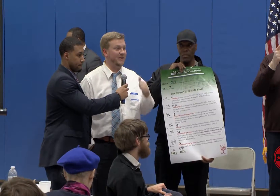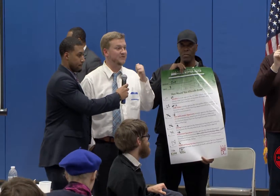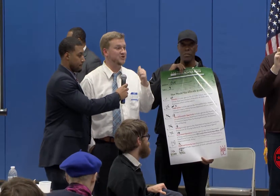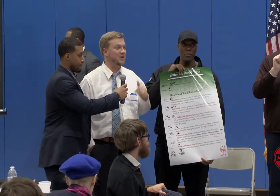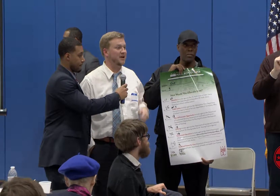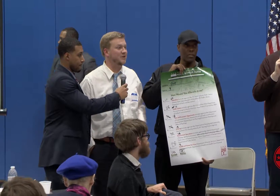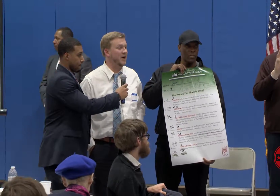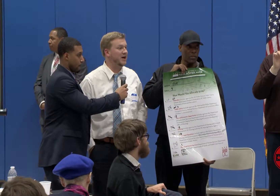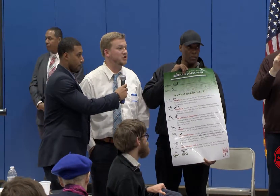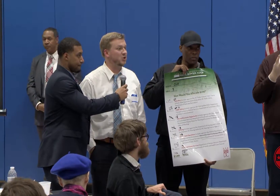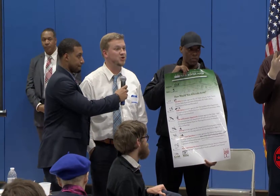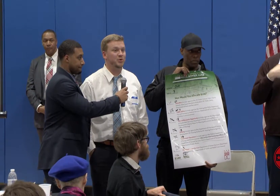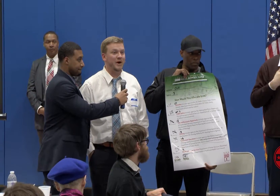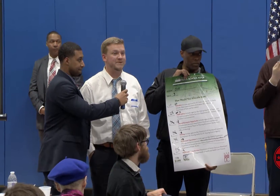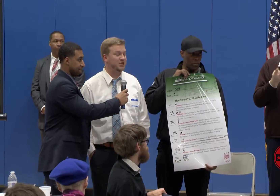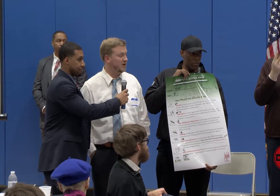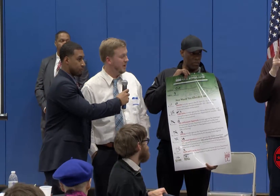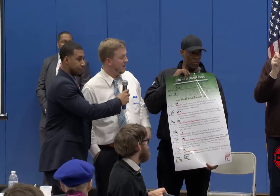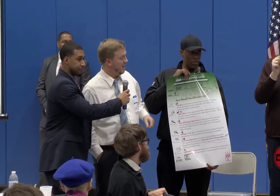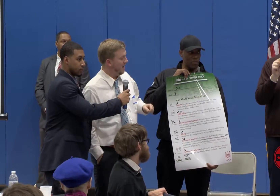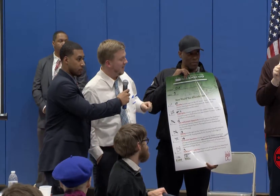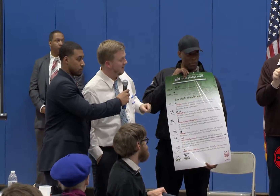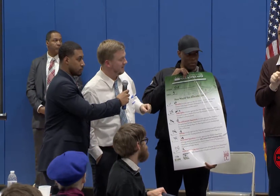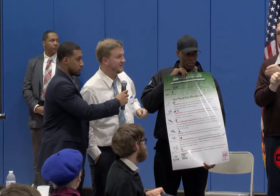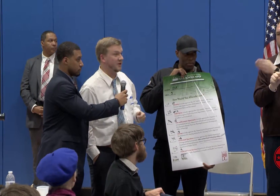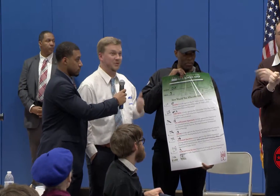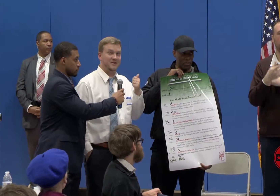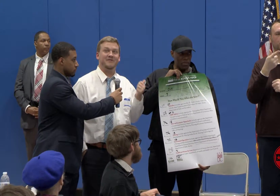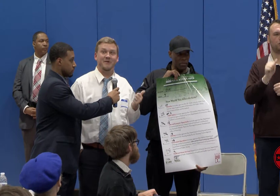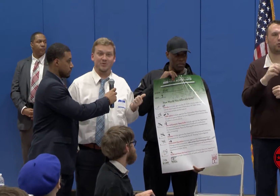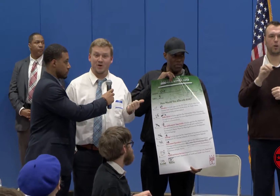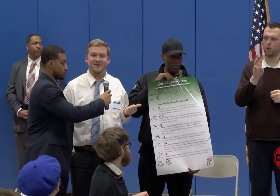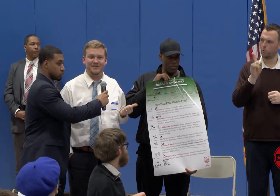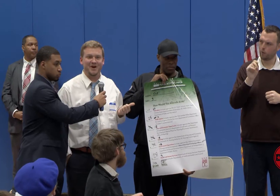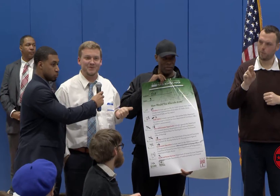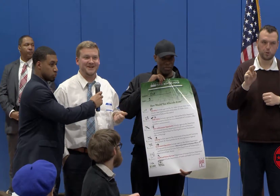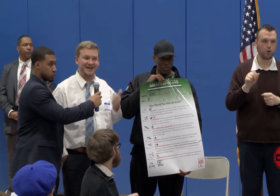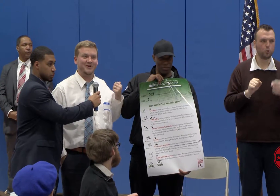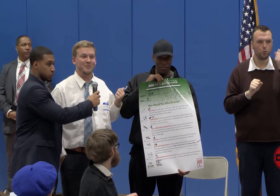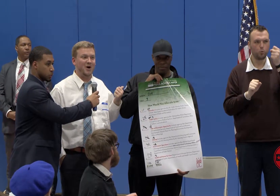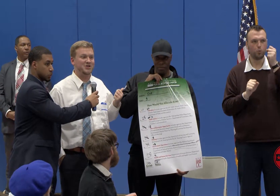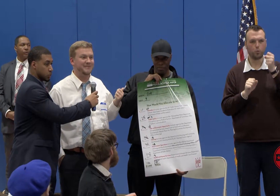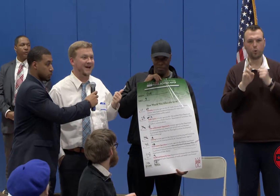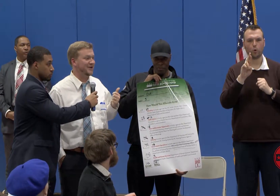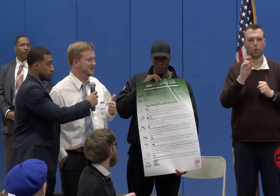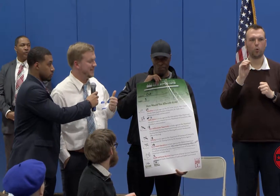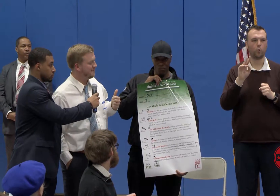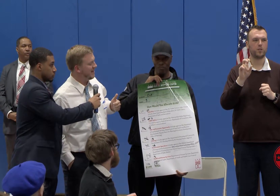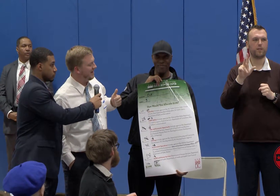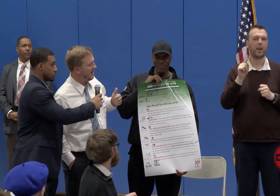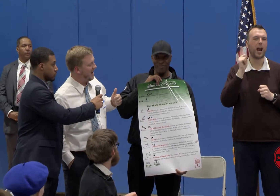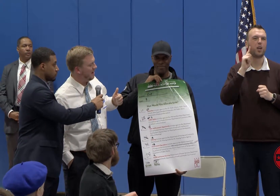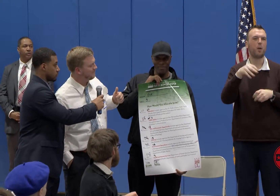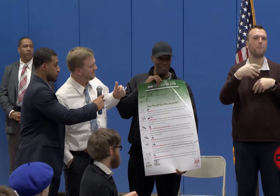I LIVE TWO BLOCKS AWAY ON GEORGIA AND WEBSTER SO GIVE IT UP FOR ROOSEVELT BECAUSE I HEAR THEIR MARCHING BAND ALL OF THE TIME.